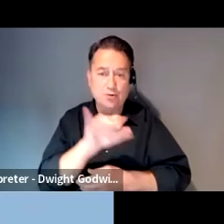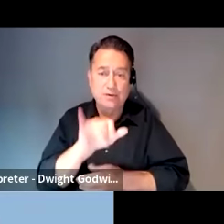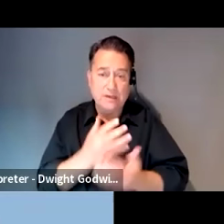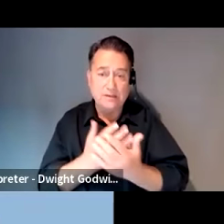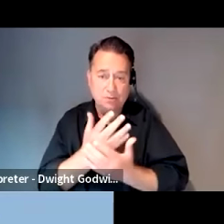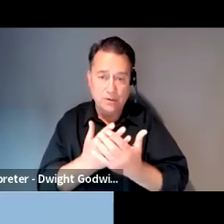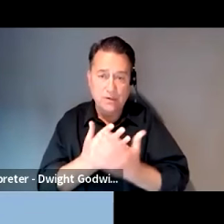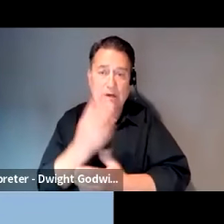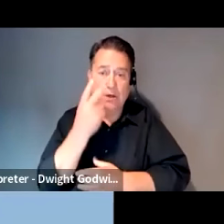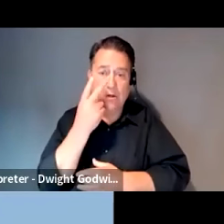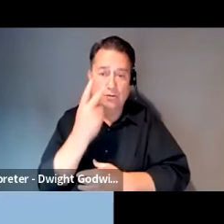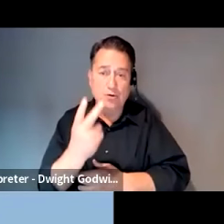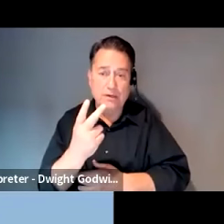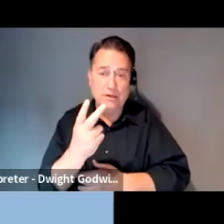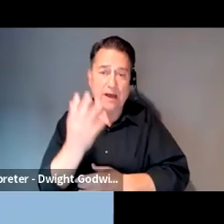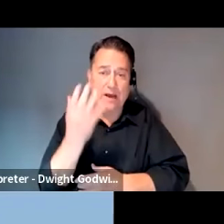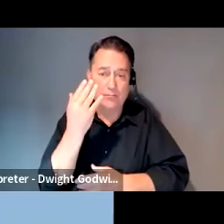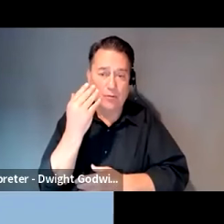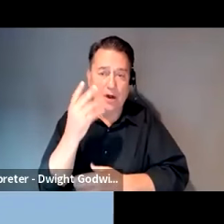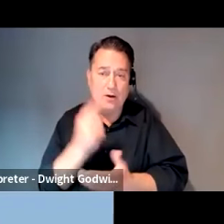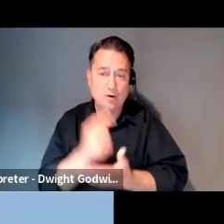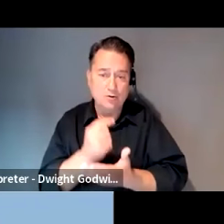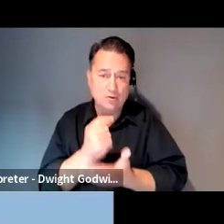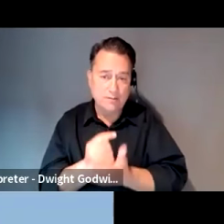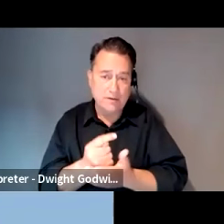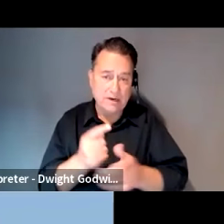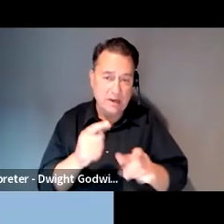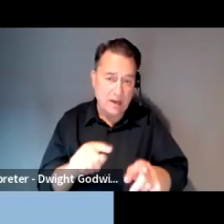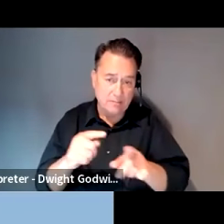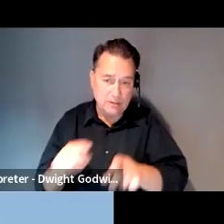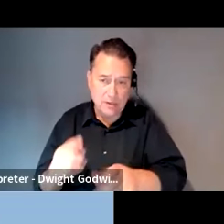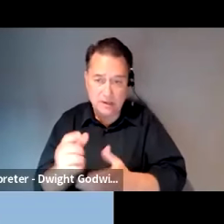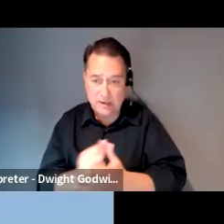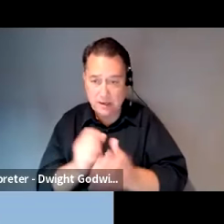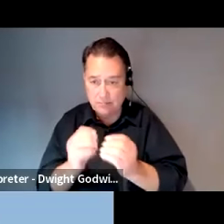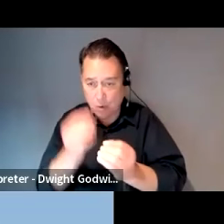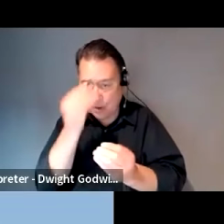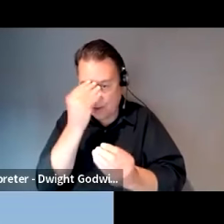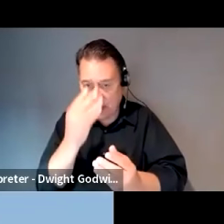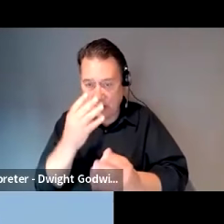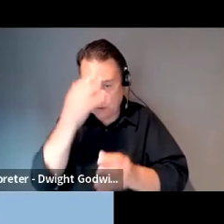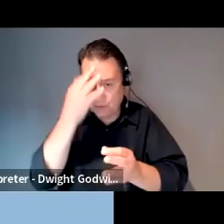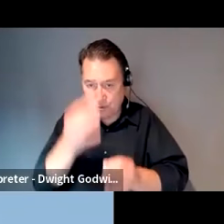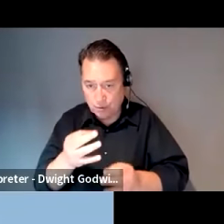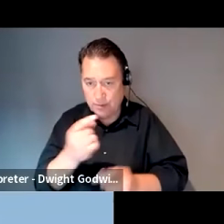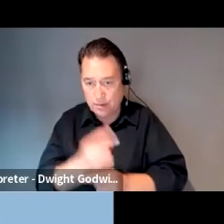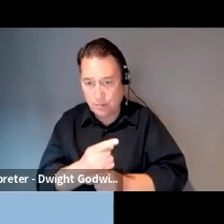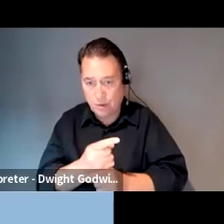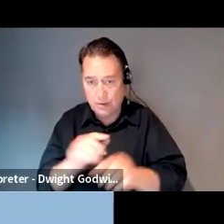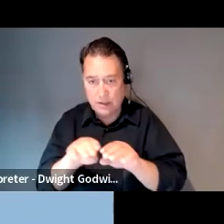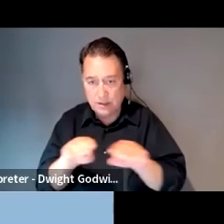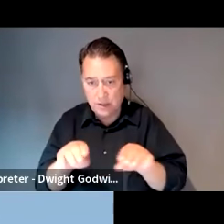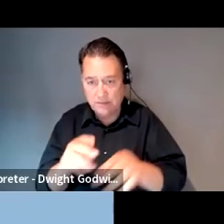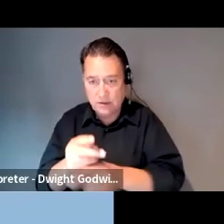looking at prior treatment episodes, they're able to gather more information to determine the appropriate level of care,